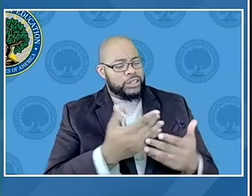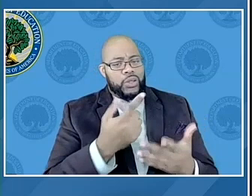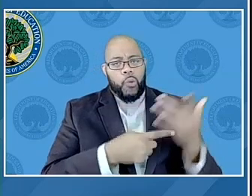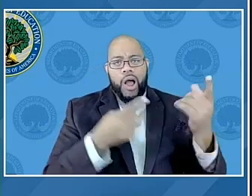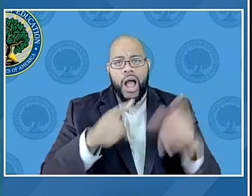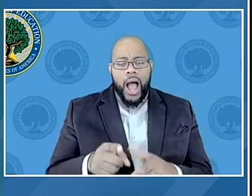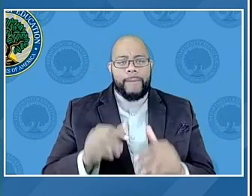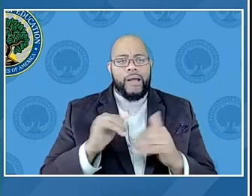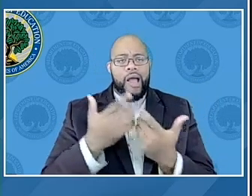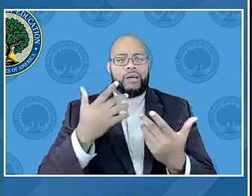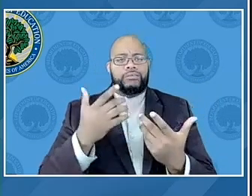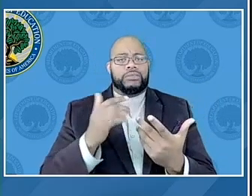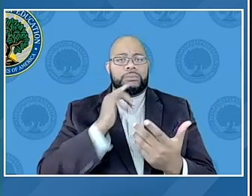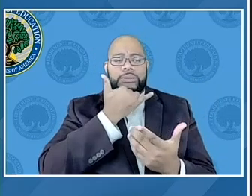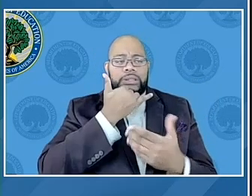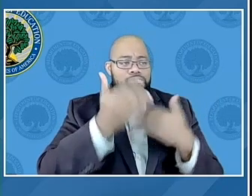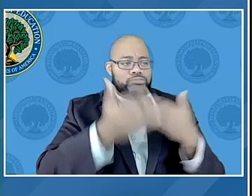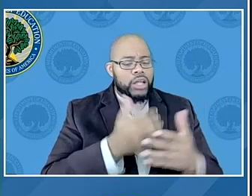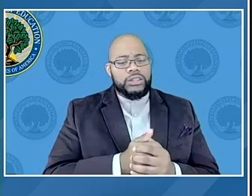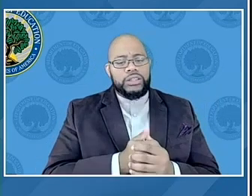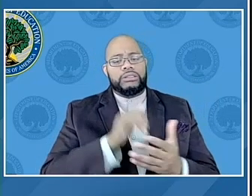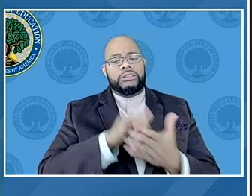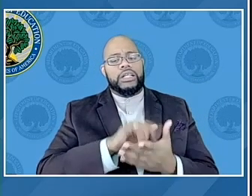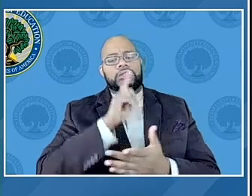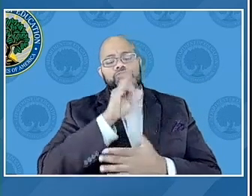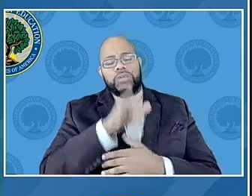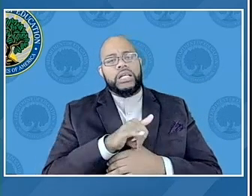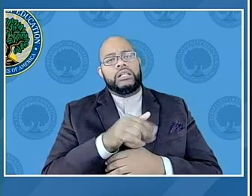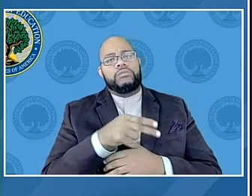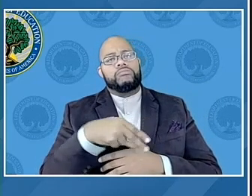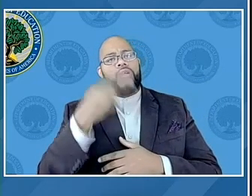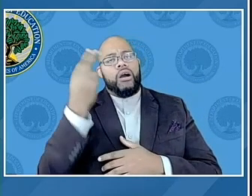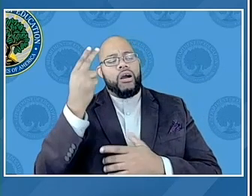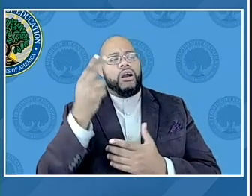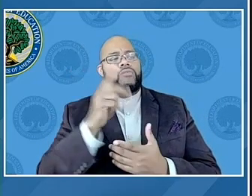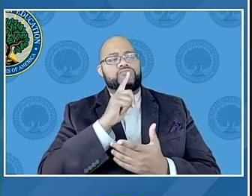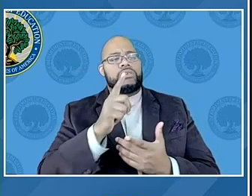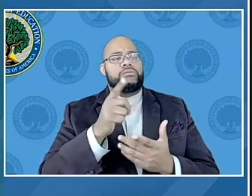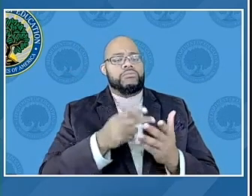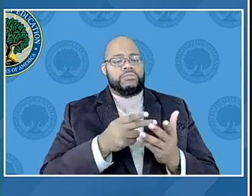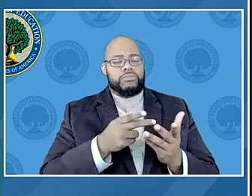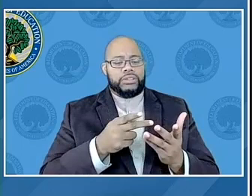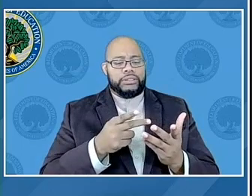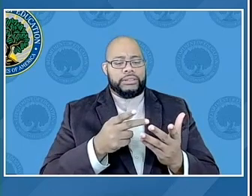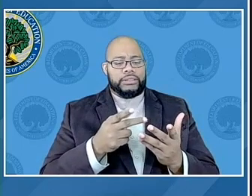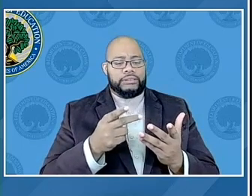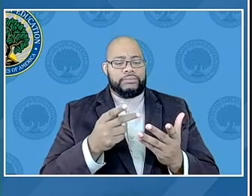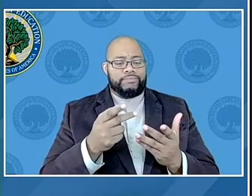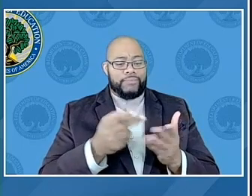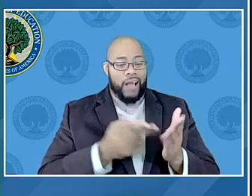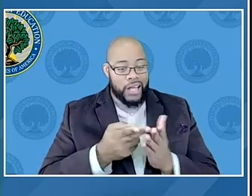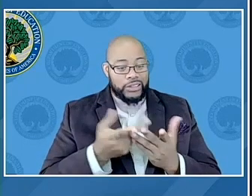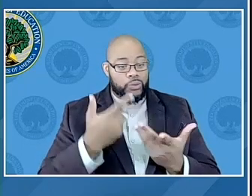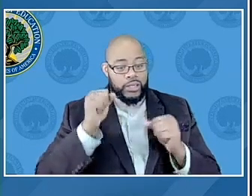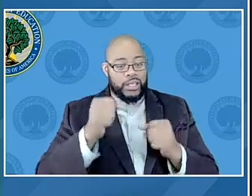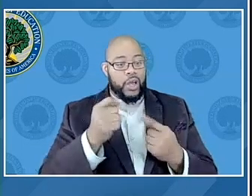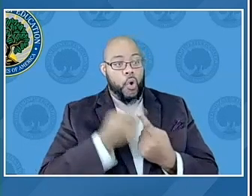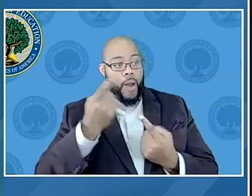misprocessed is extremely high and extremely onerous. So just wherever we can automate any- anything. Thank you.